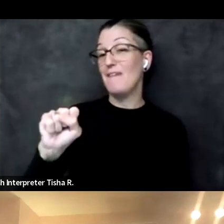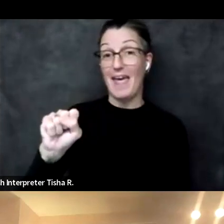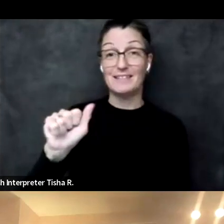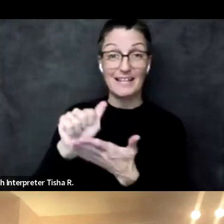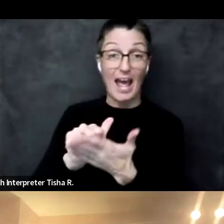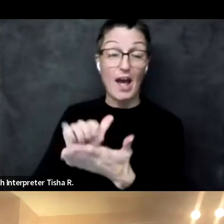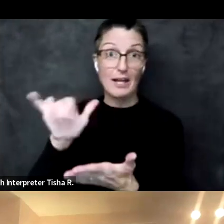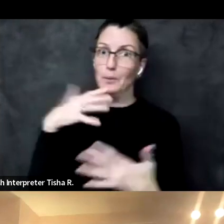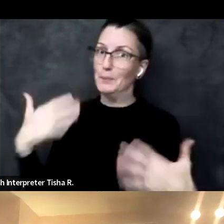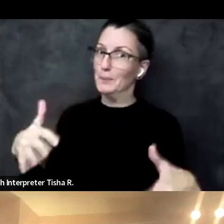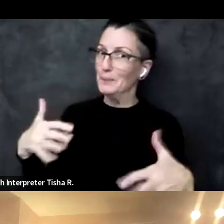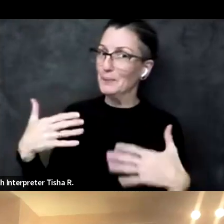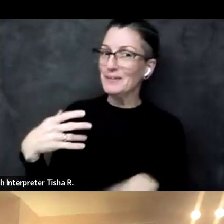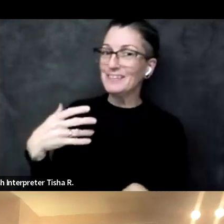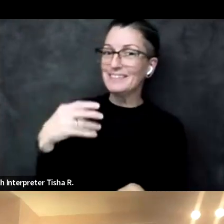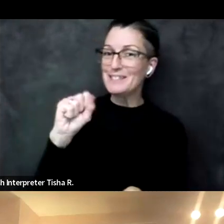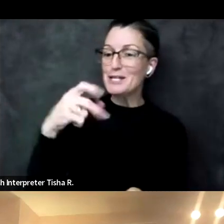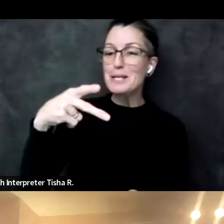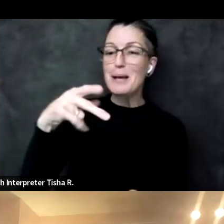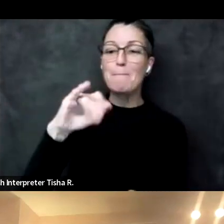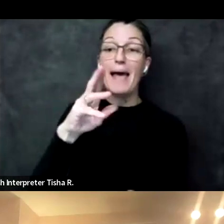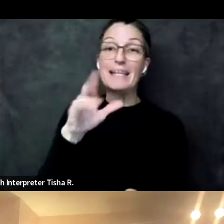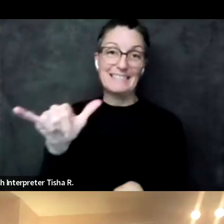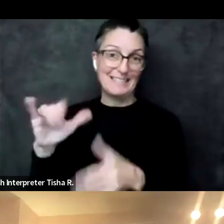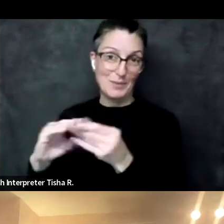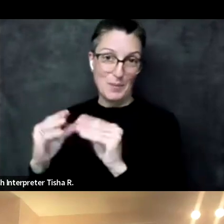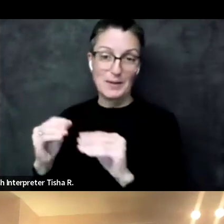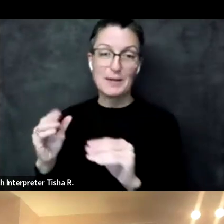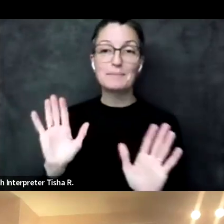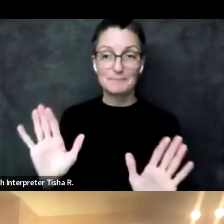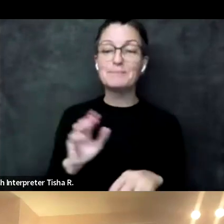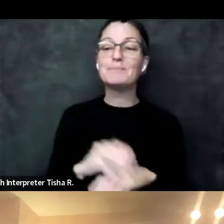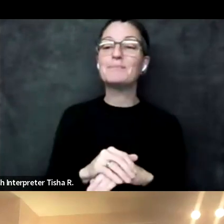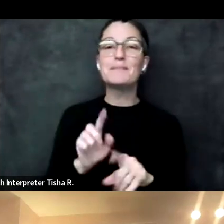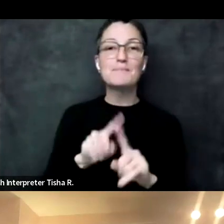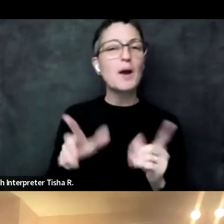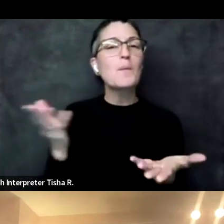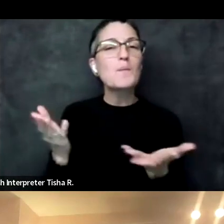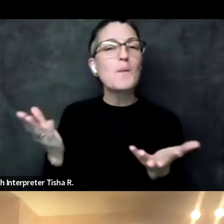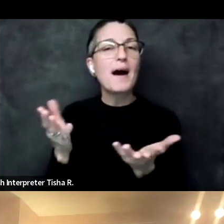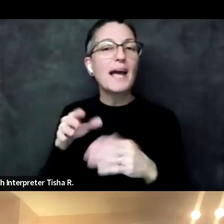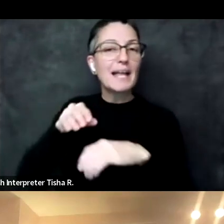But that's besides the point. With all that being said, what's the piece of advice that you both